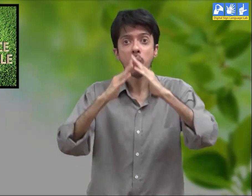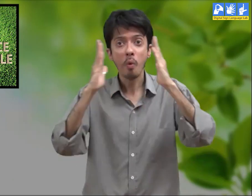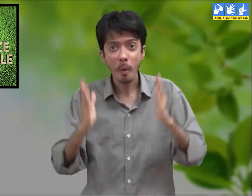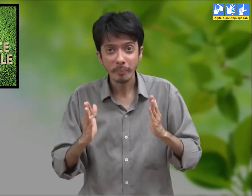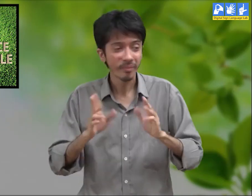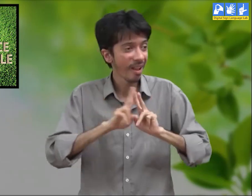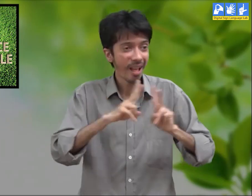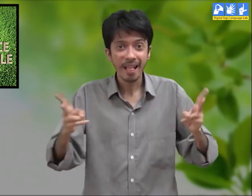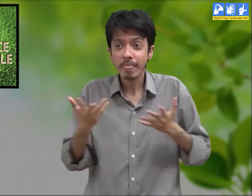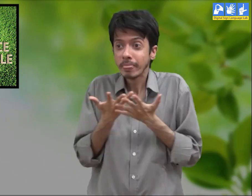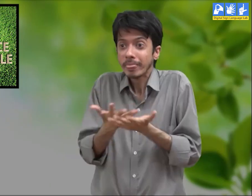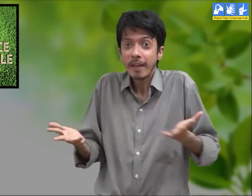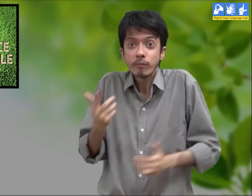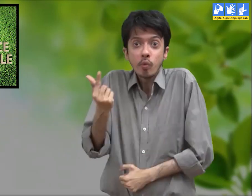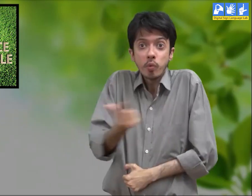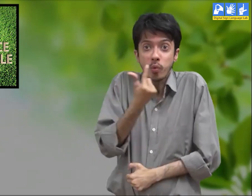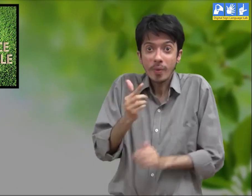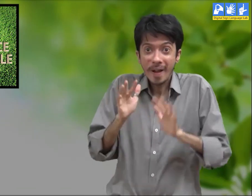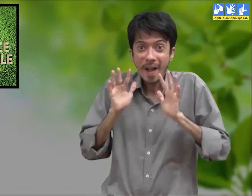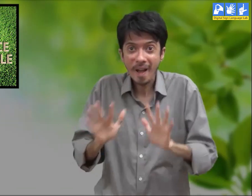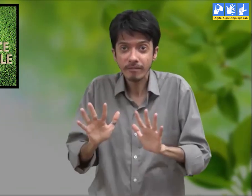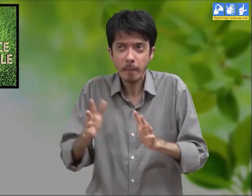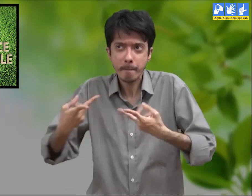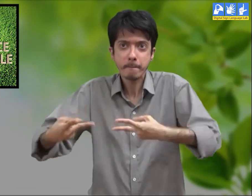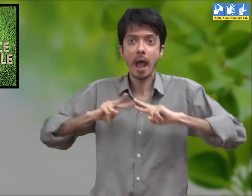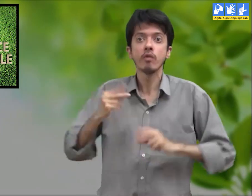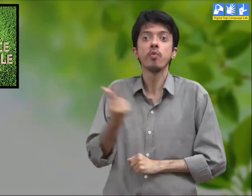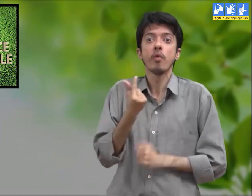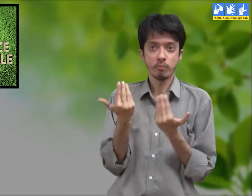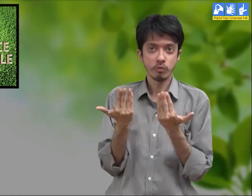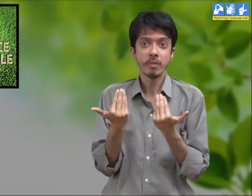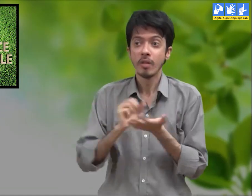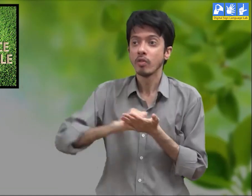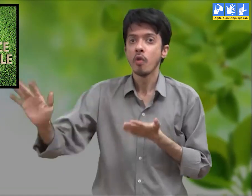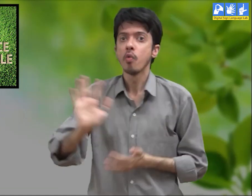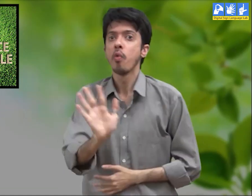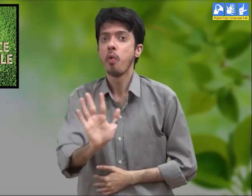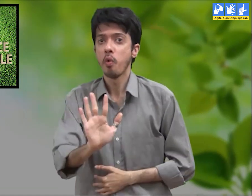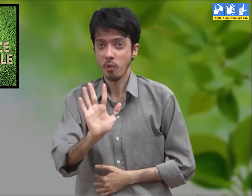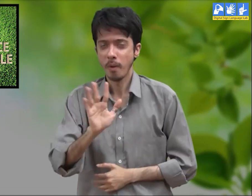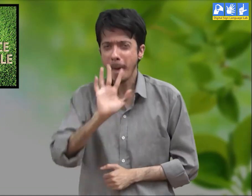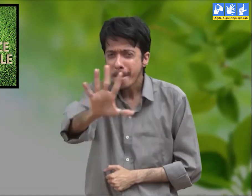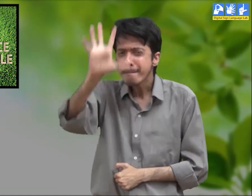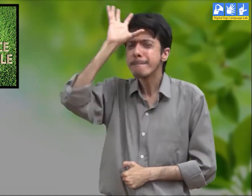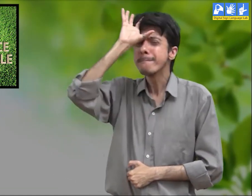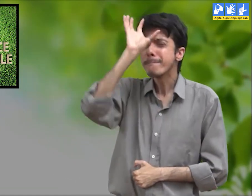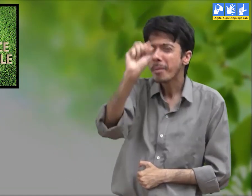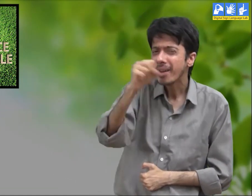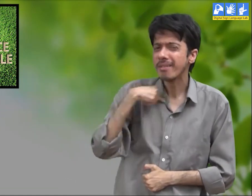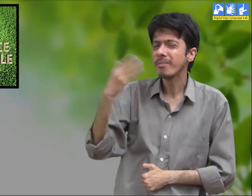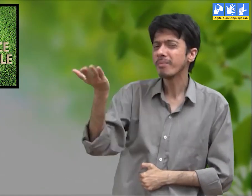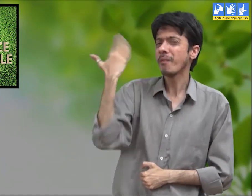Similarly, whenever we use anything we need to avoid wastage and we should think how to reuse it.